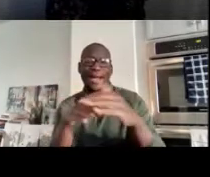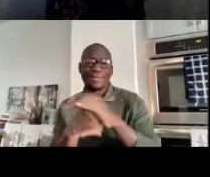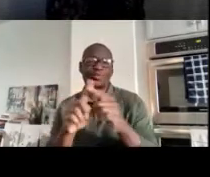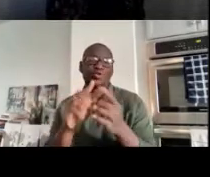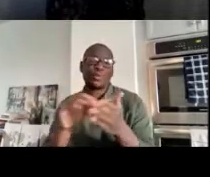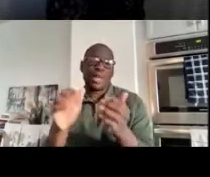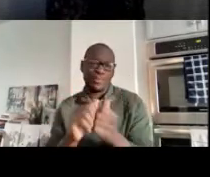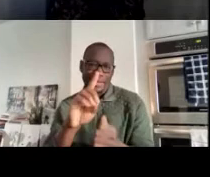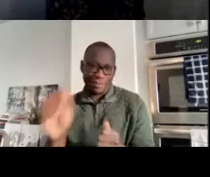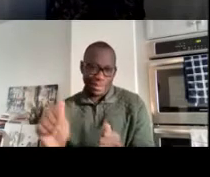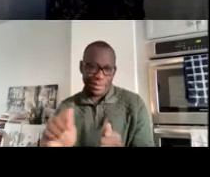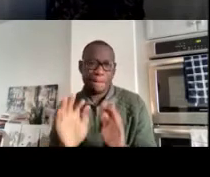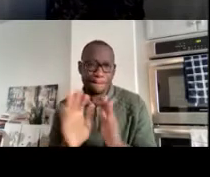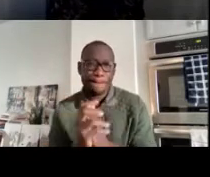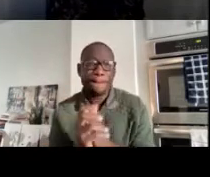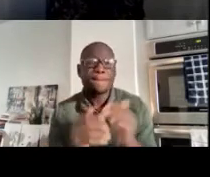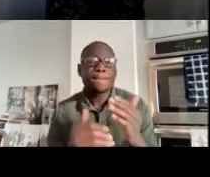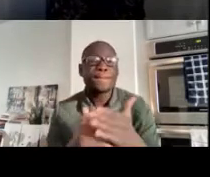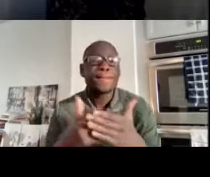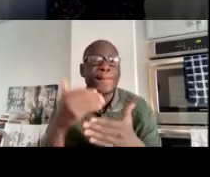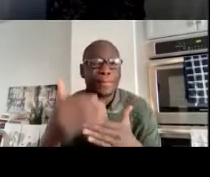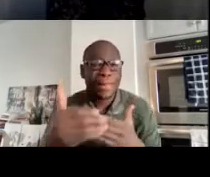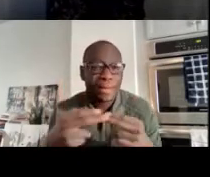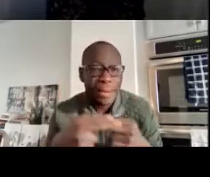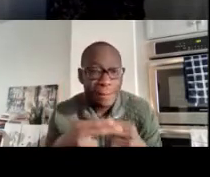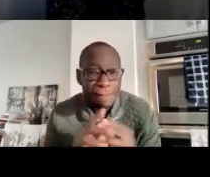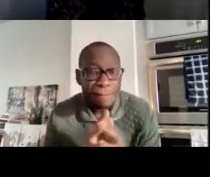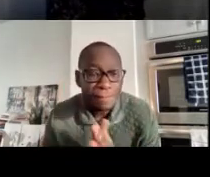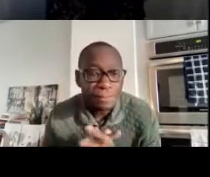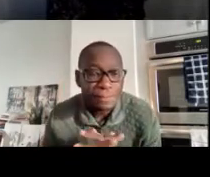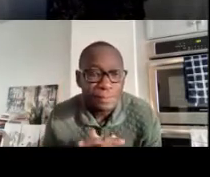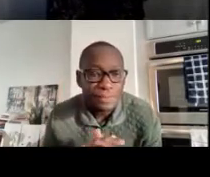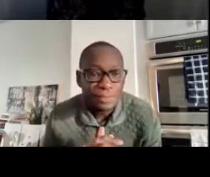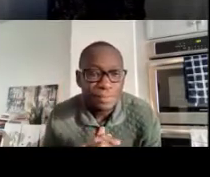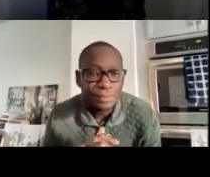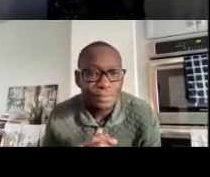accommodations and accessibility to the students with disabilities. Next slide, please.